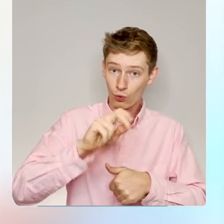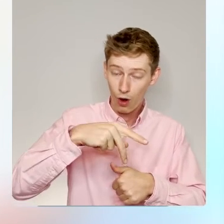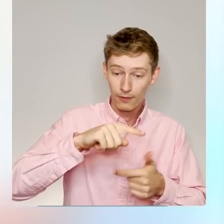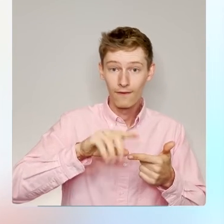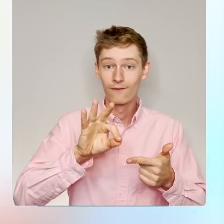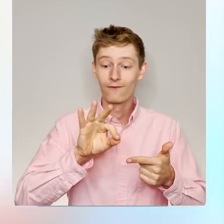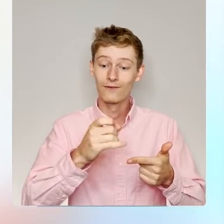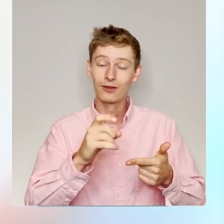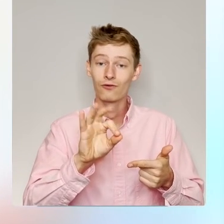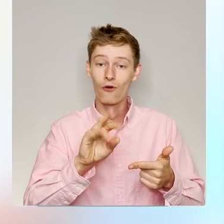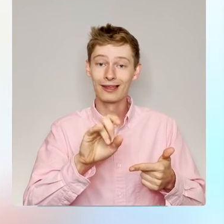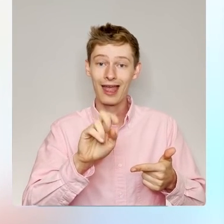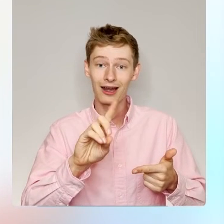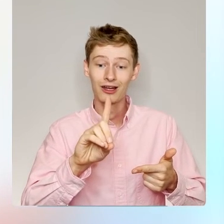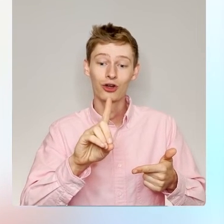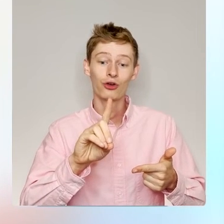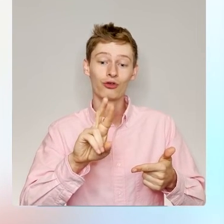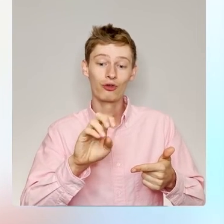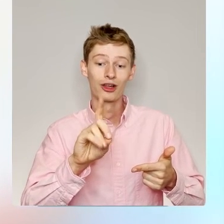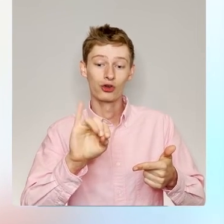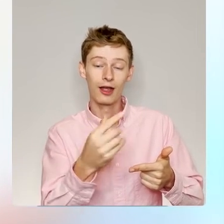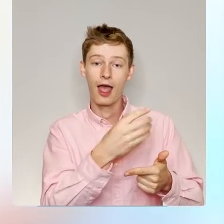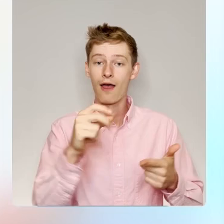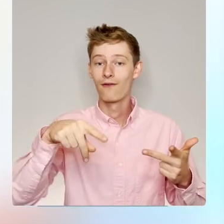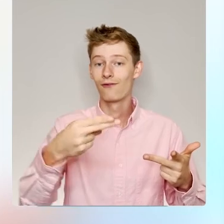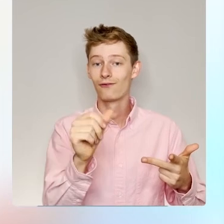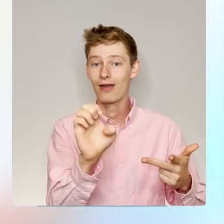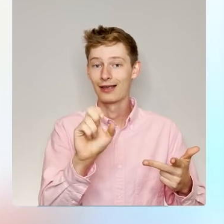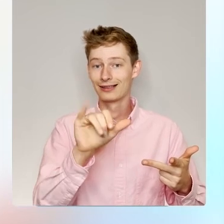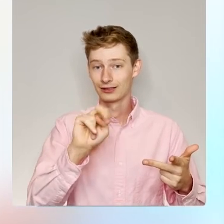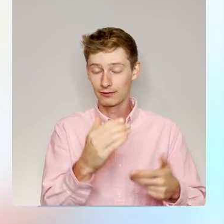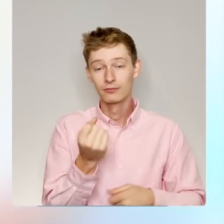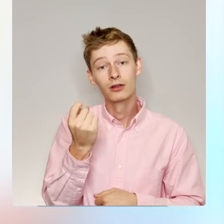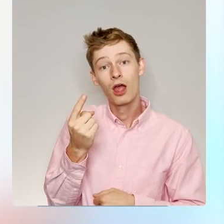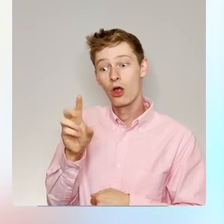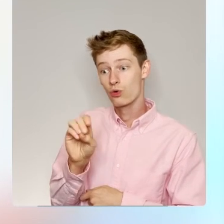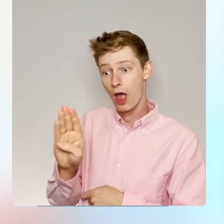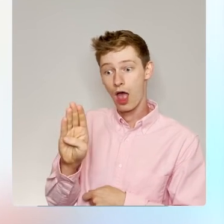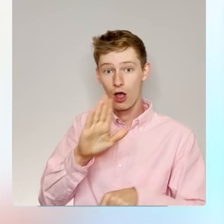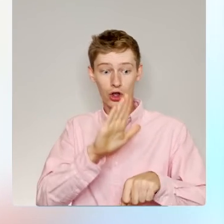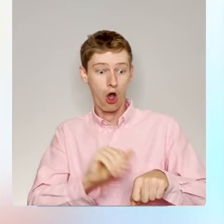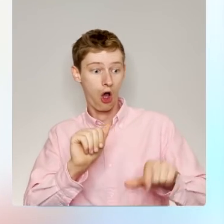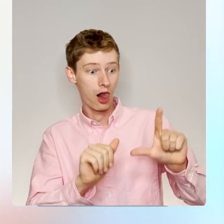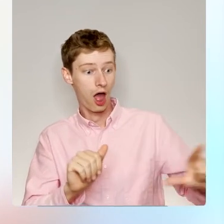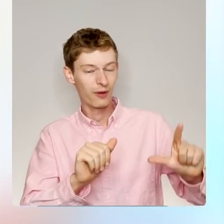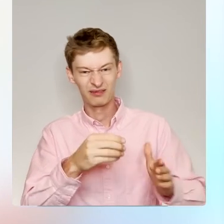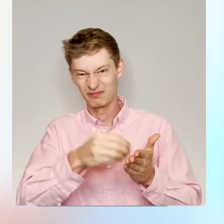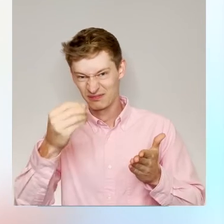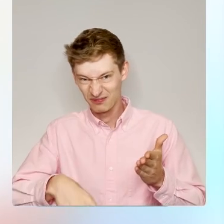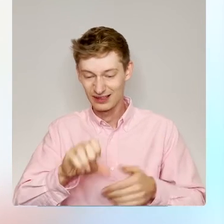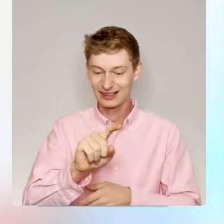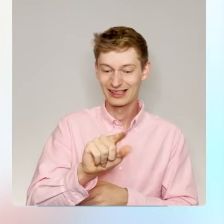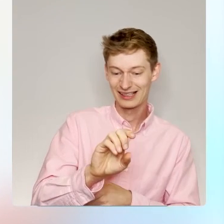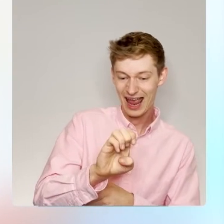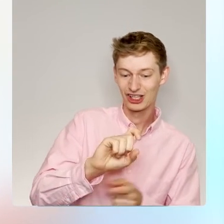The web has a higher per call cost for GL functions, such as state changes and draw calls, so it's critical to use features like multiview and instancing